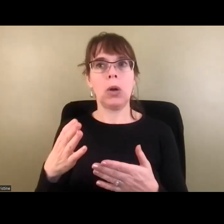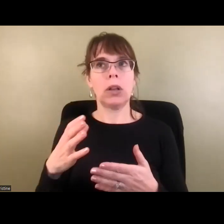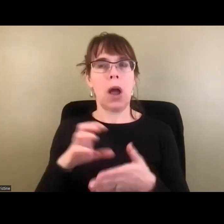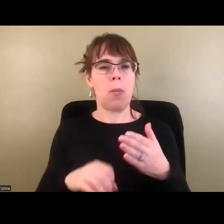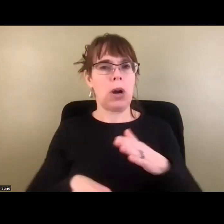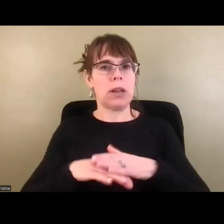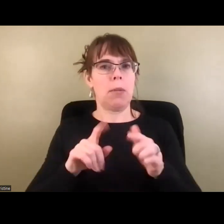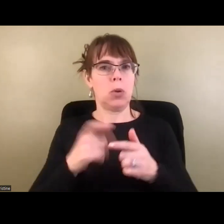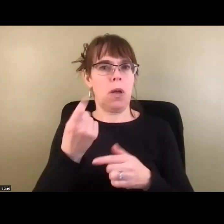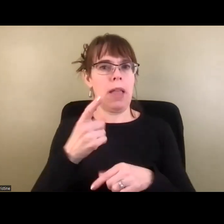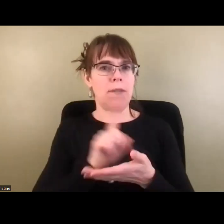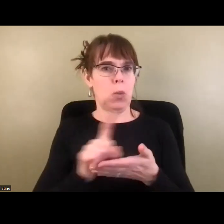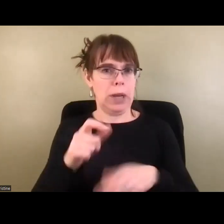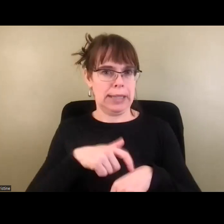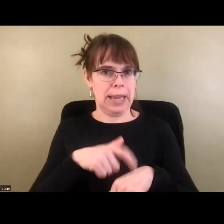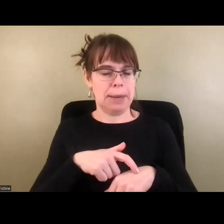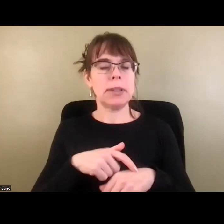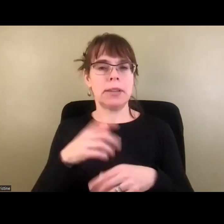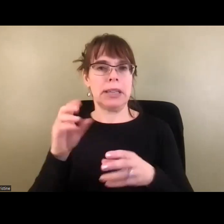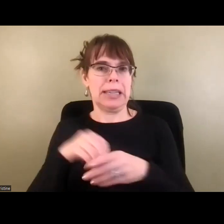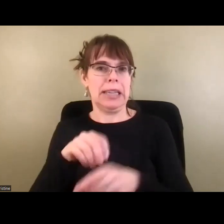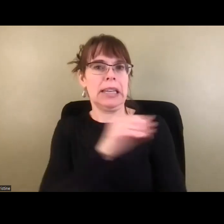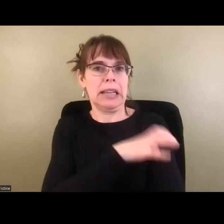So there are in-clinic options in the Southwest Colorado,